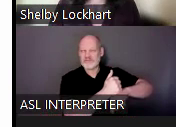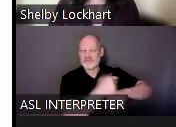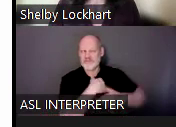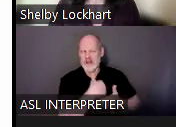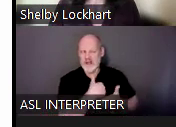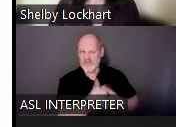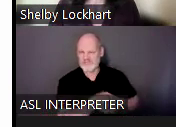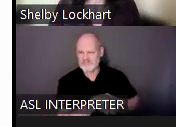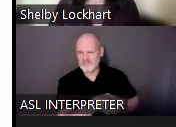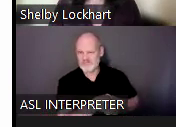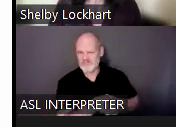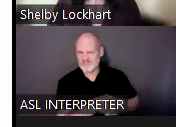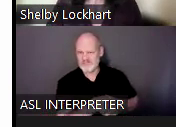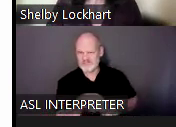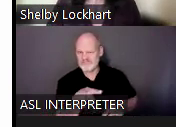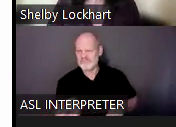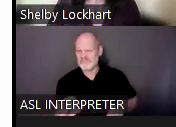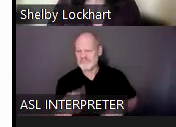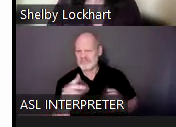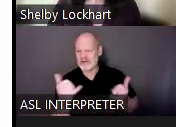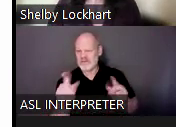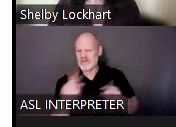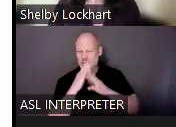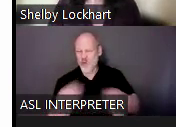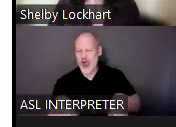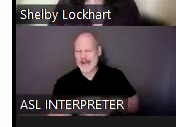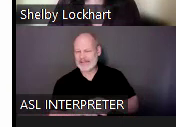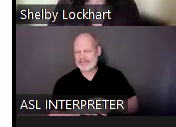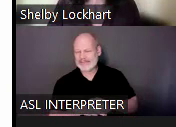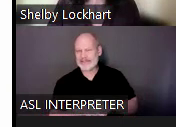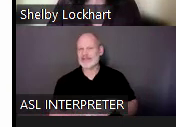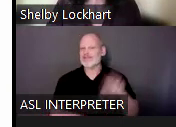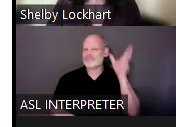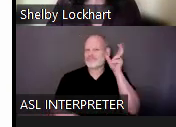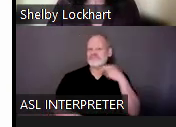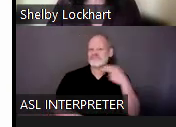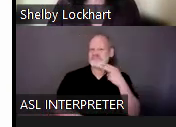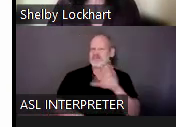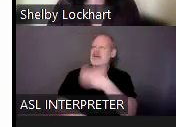everybody got real quiet. Shelby thank you so much. I just wanted to highlight one thing that